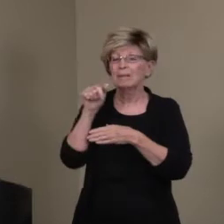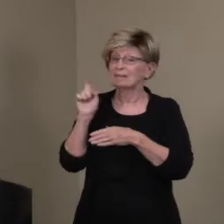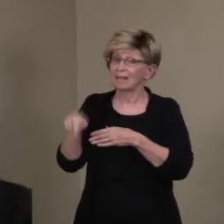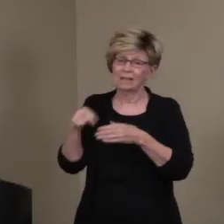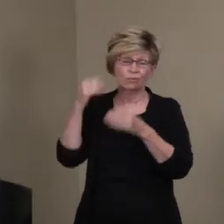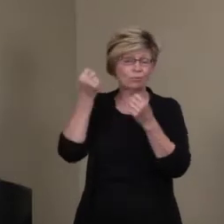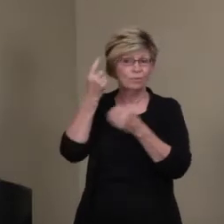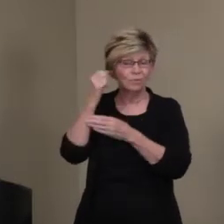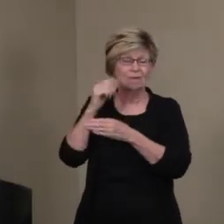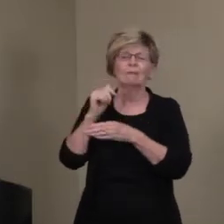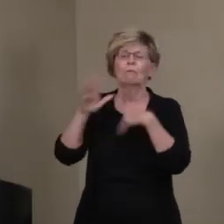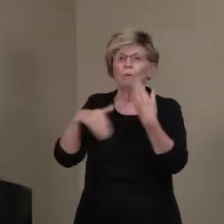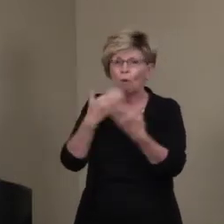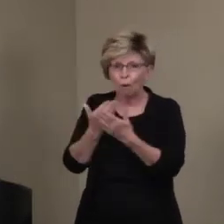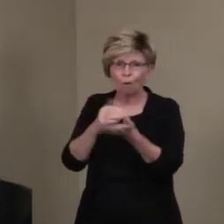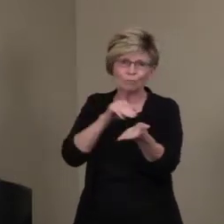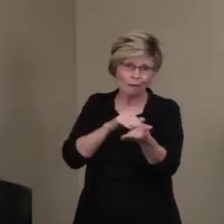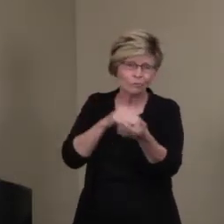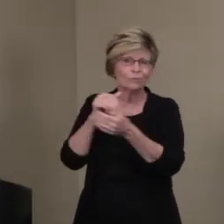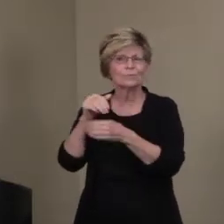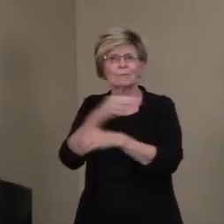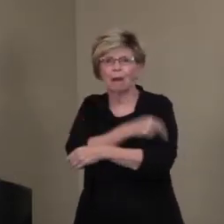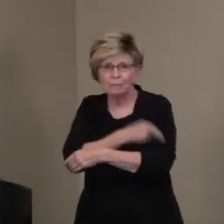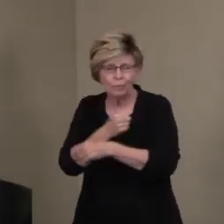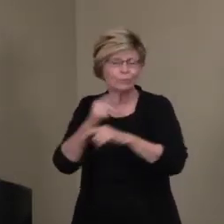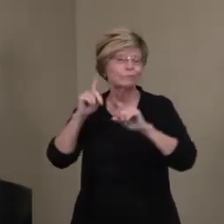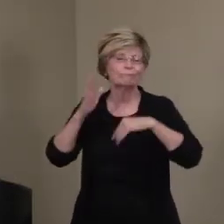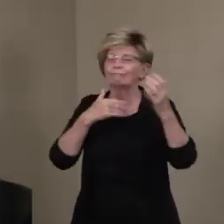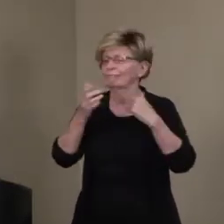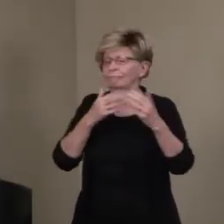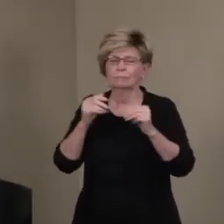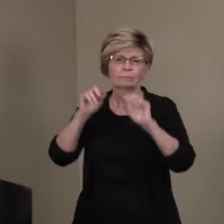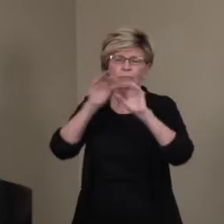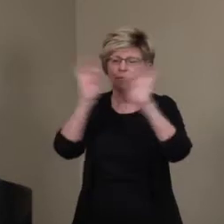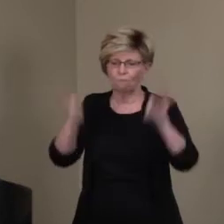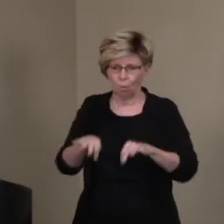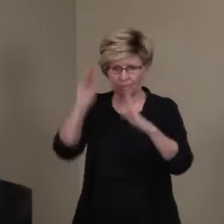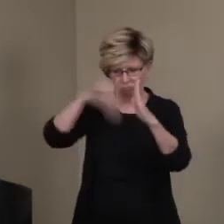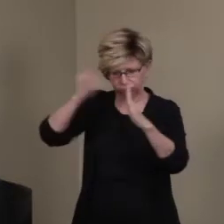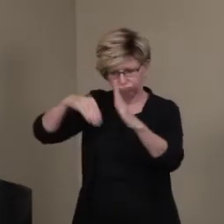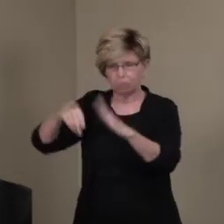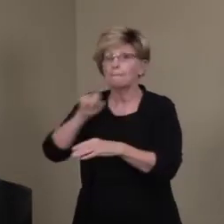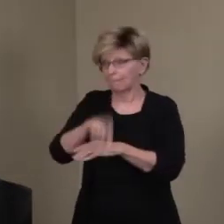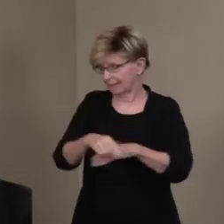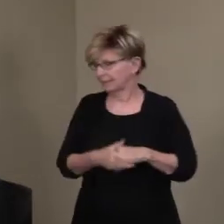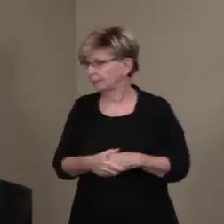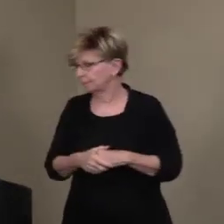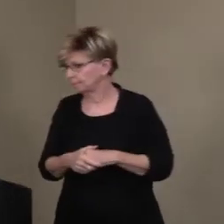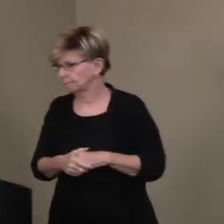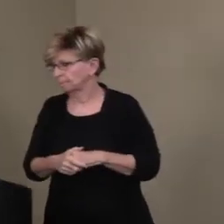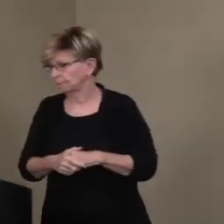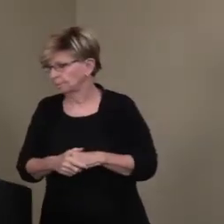first doctor appointment understanding that doctors and hospitals they have